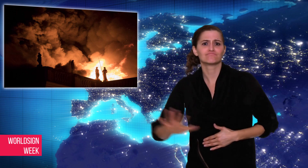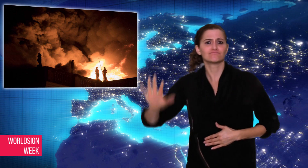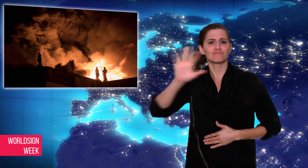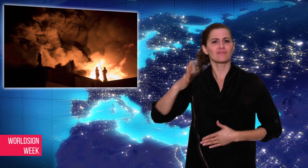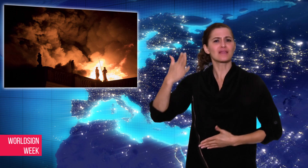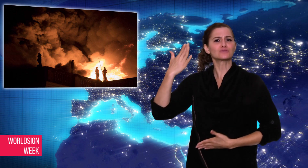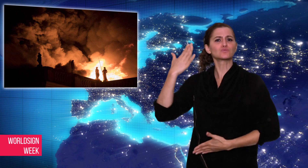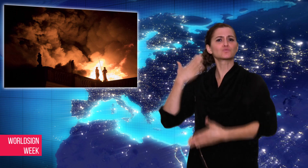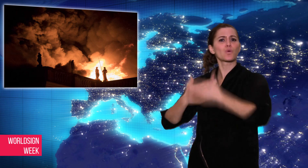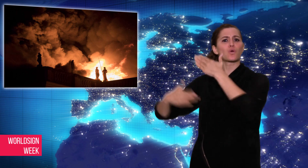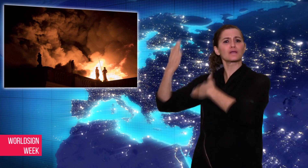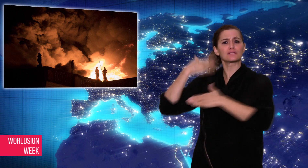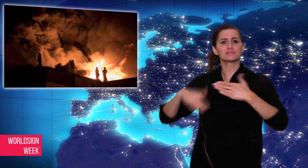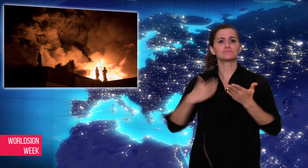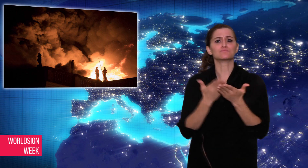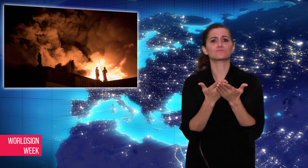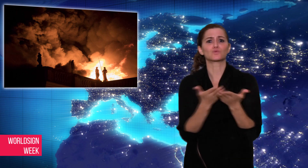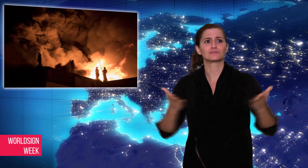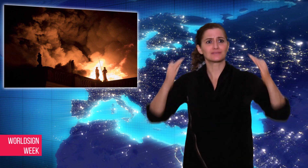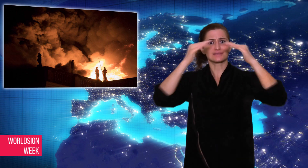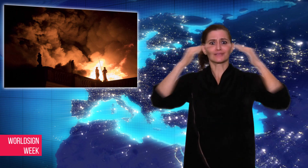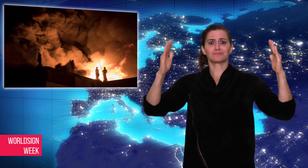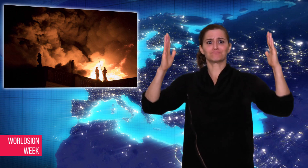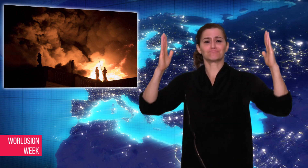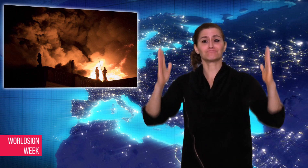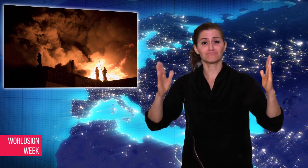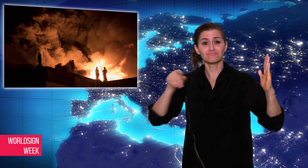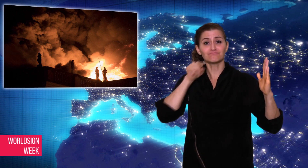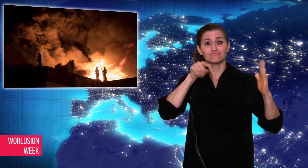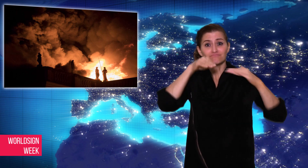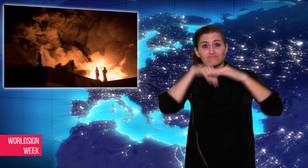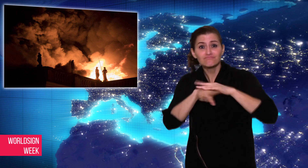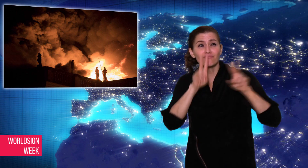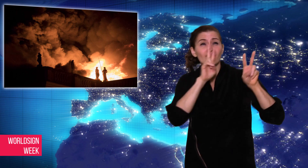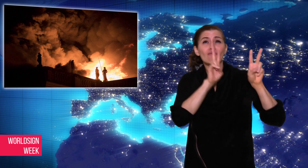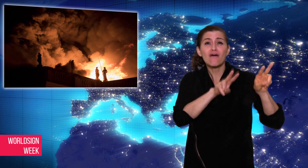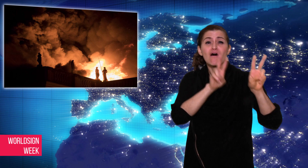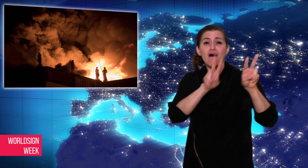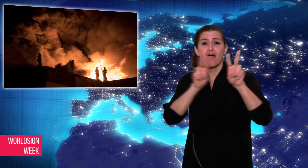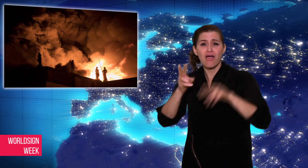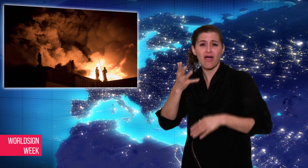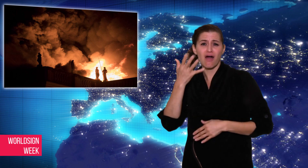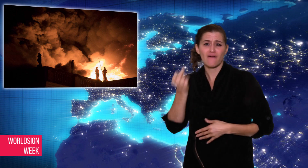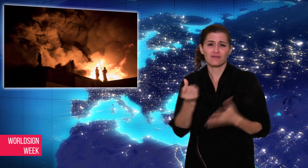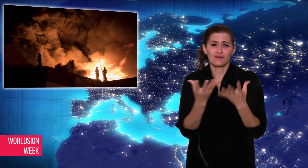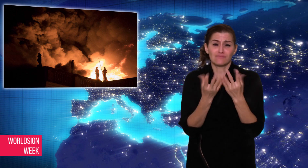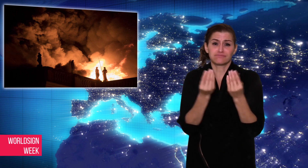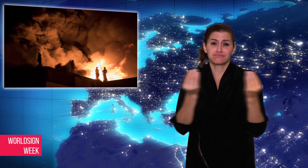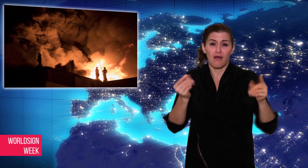collection of over 20 million